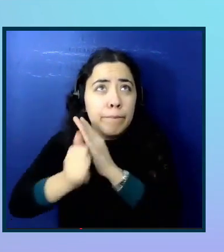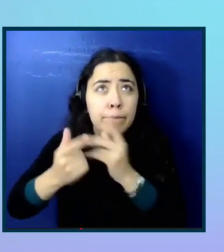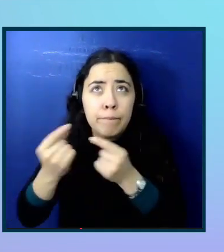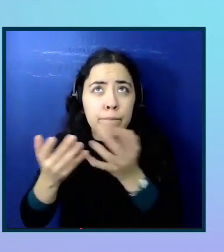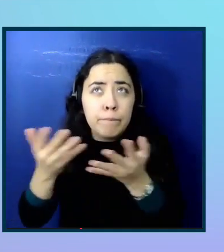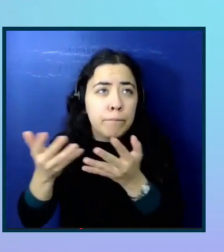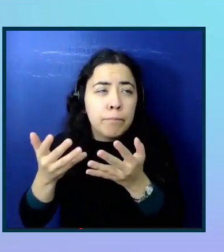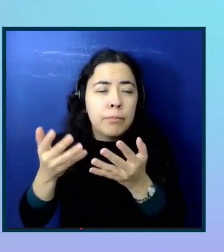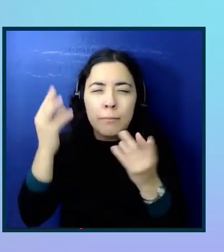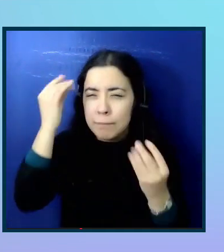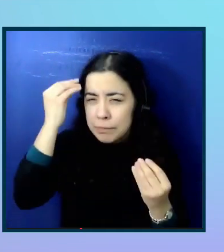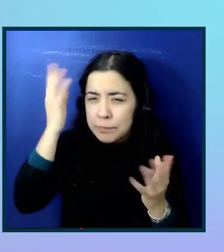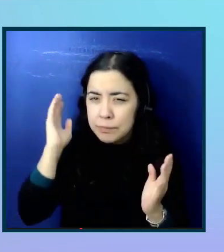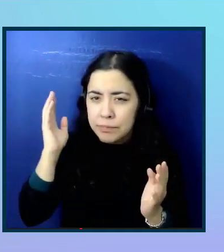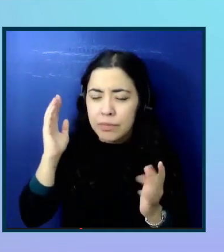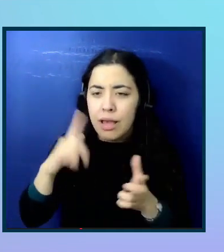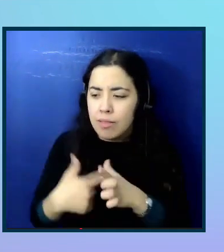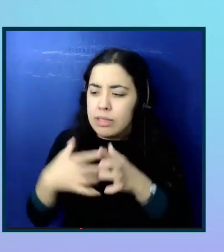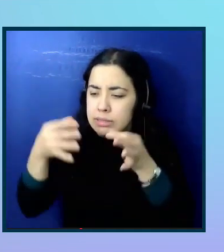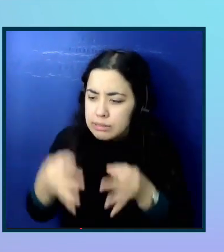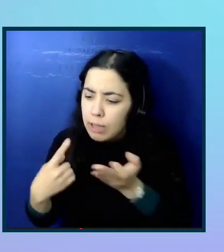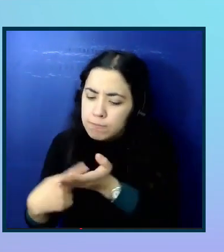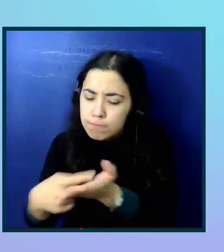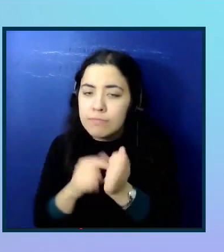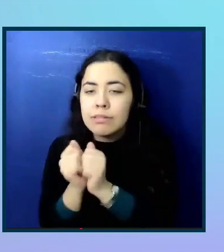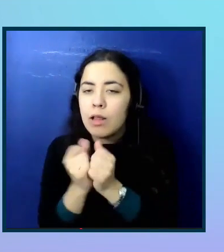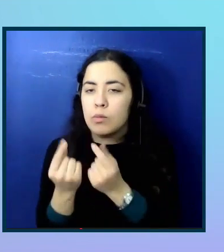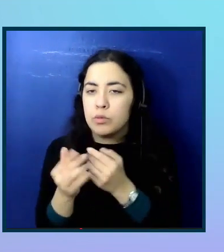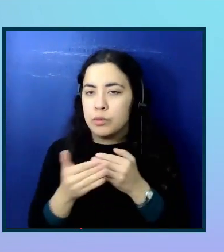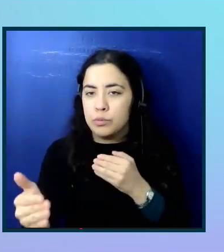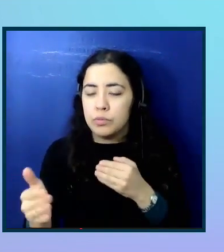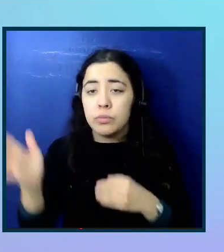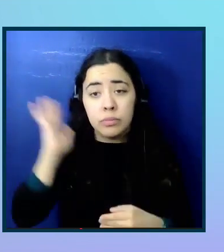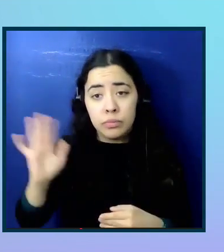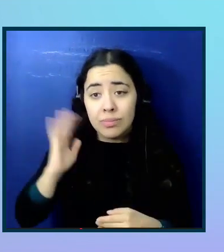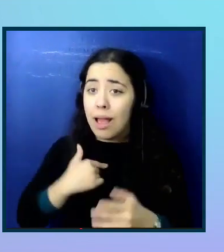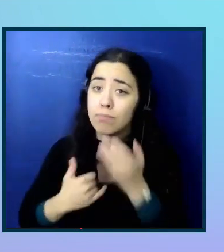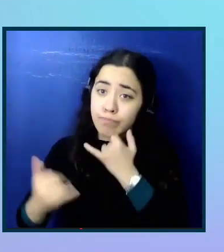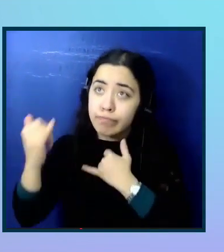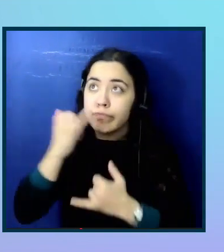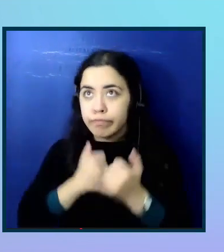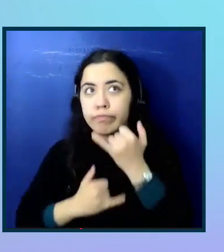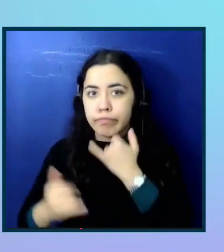It's like, I've done a lot of back and forth and I've done a lot of mistakes. And this is also when you are in rally,